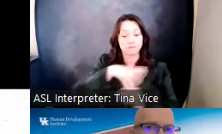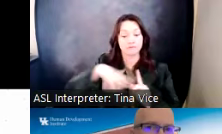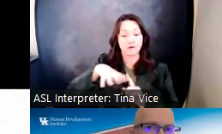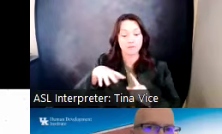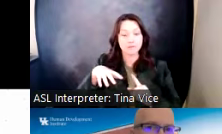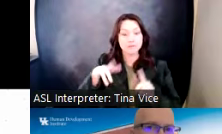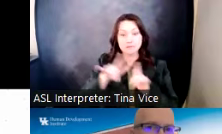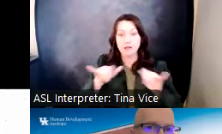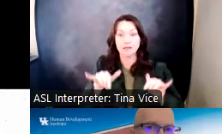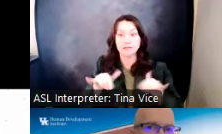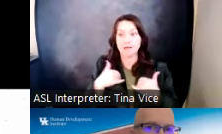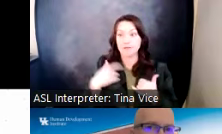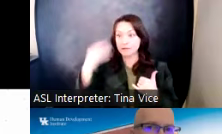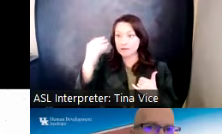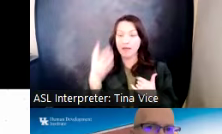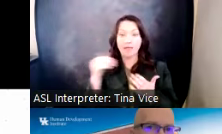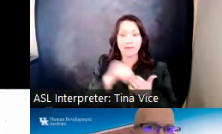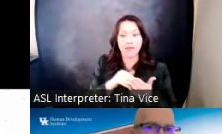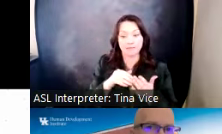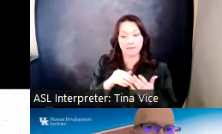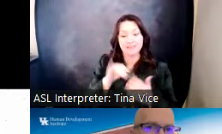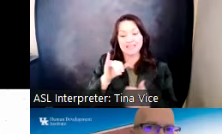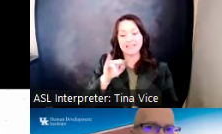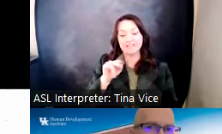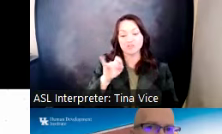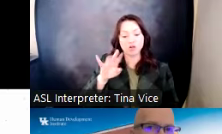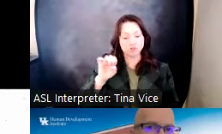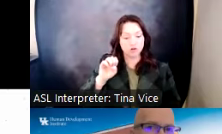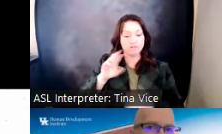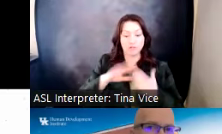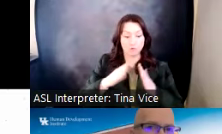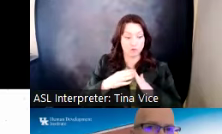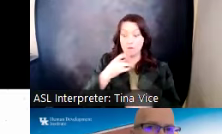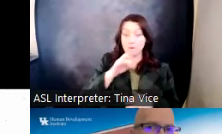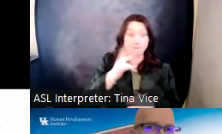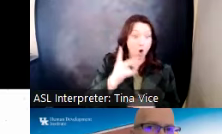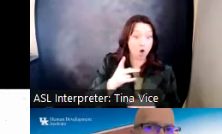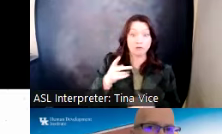thinking about again the infrastructure of the community. Are there parks? are there sidewalks, um, safe neighborhoods